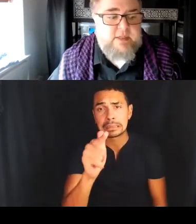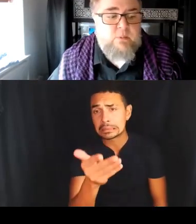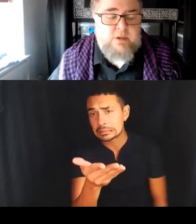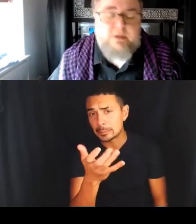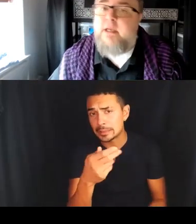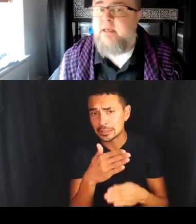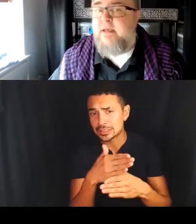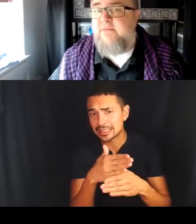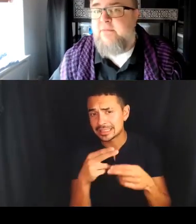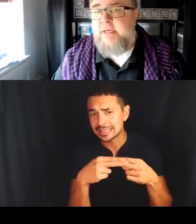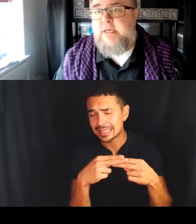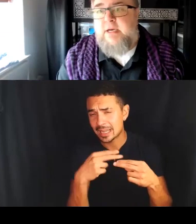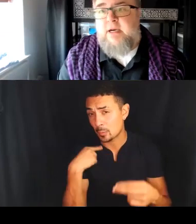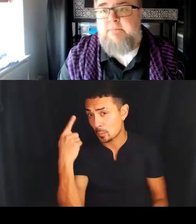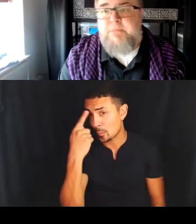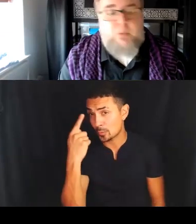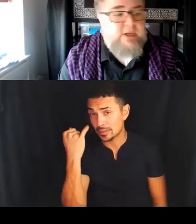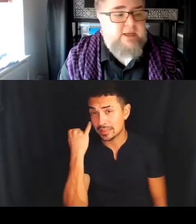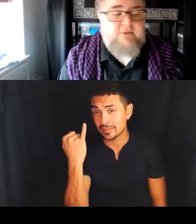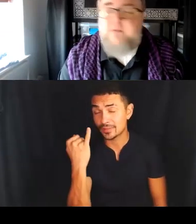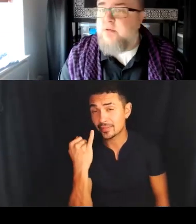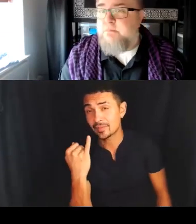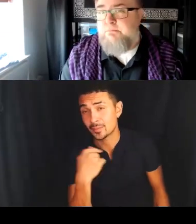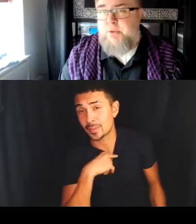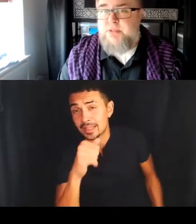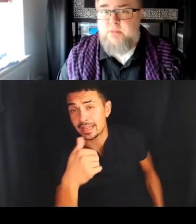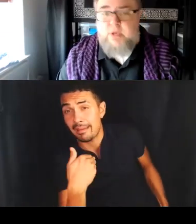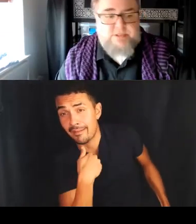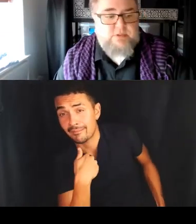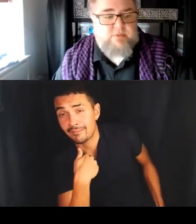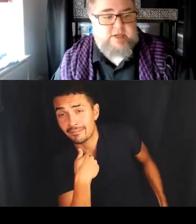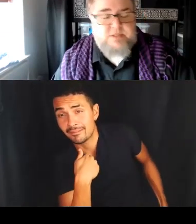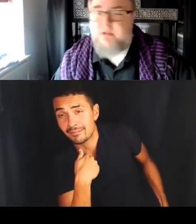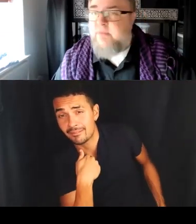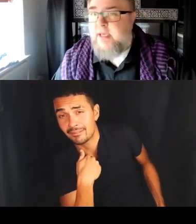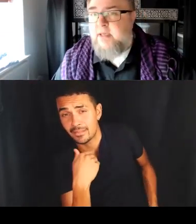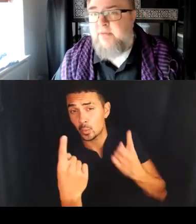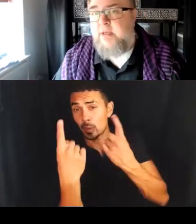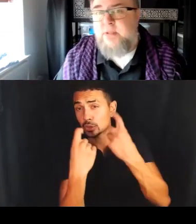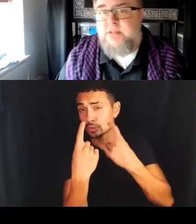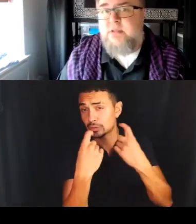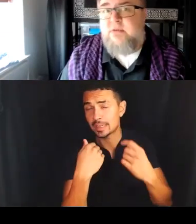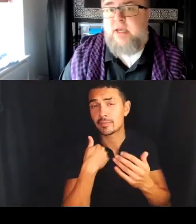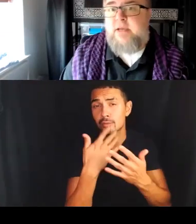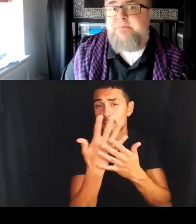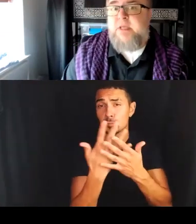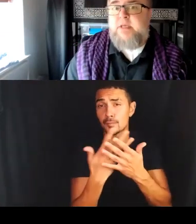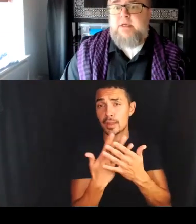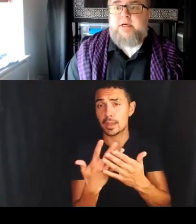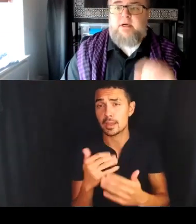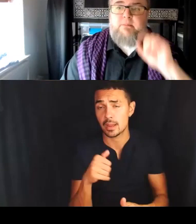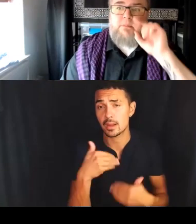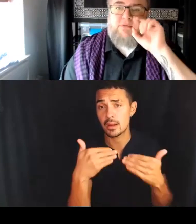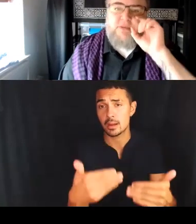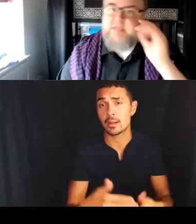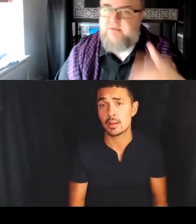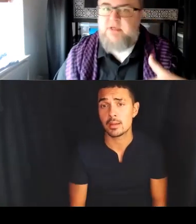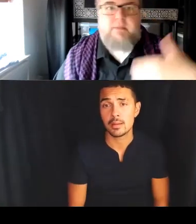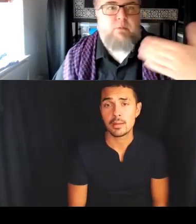and I'm wondering if we can have folks pose some questions. We've got a survey, an evaluation survey, and for the sake of time